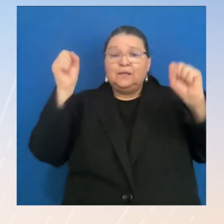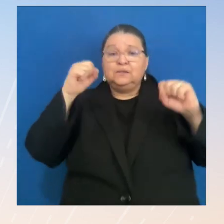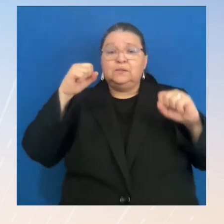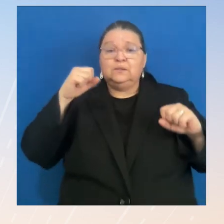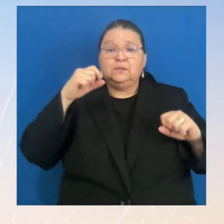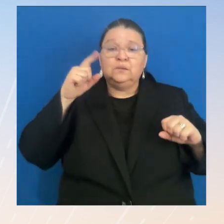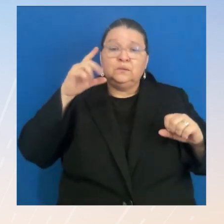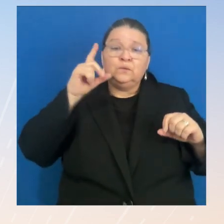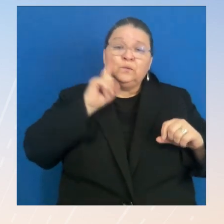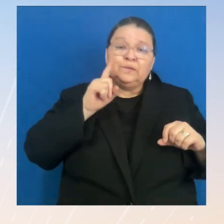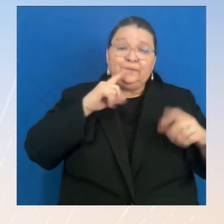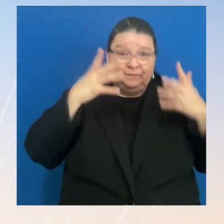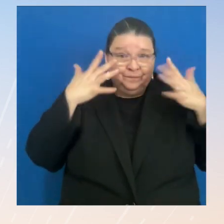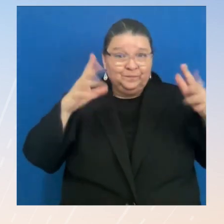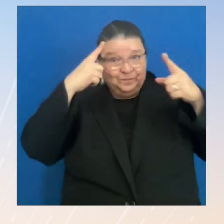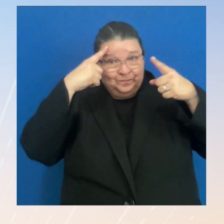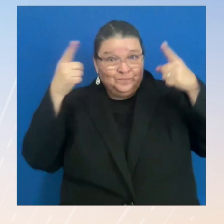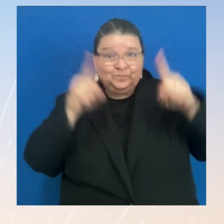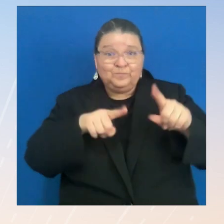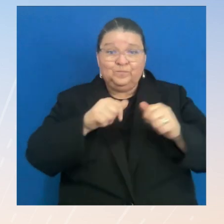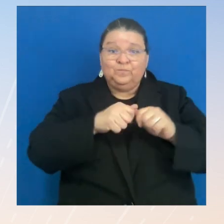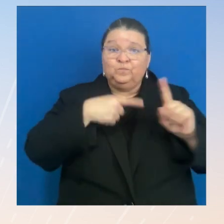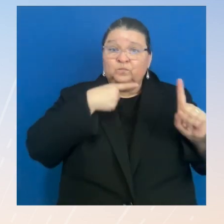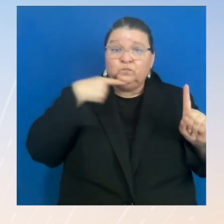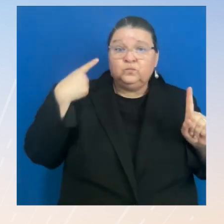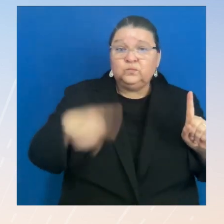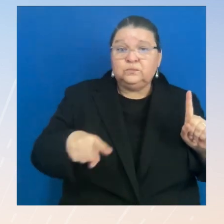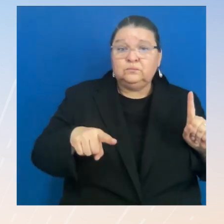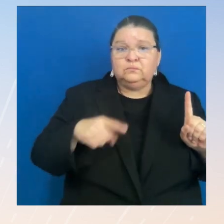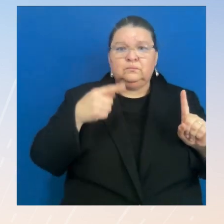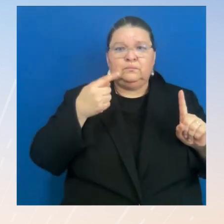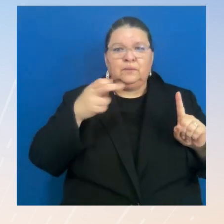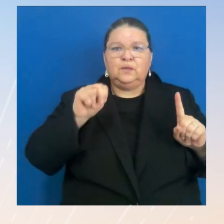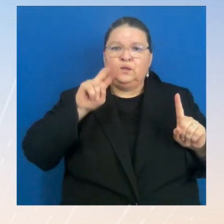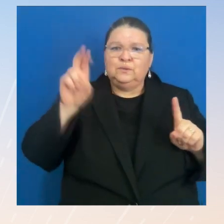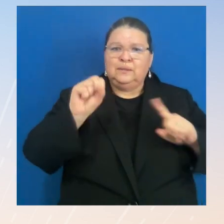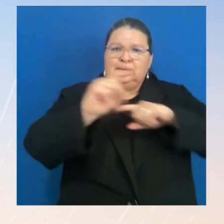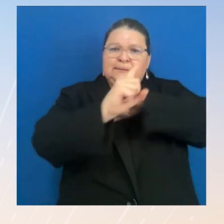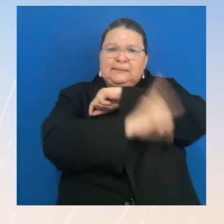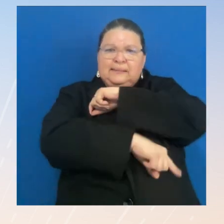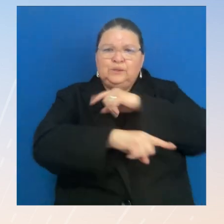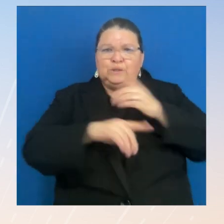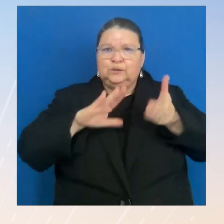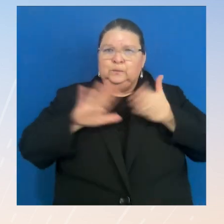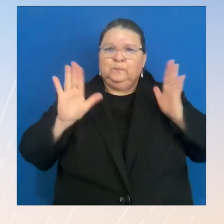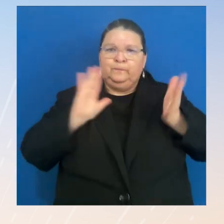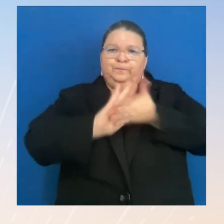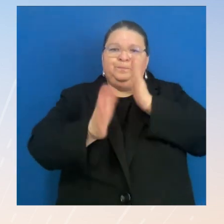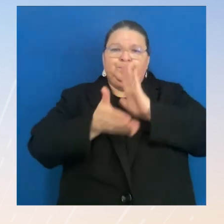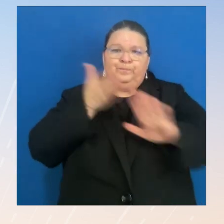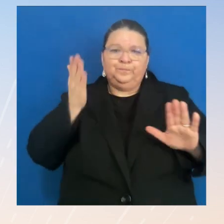so he's empowered to have a negotiation with Russia. And we're here to support those efforts. The Press: So that's a "yes"? Ms. Psaki: Again, I'm not going